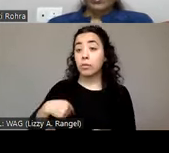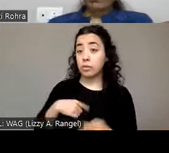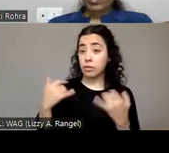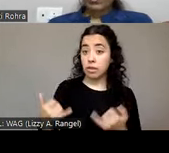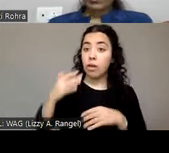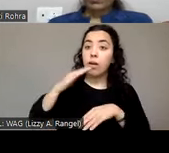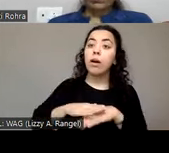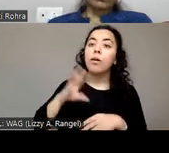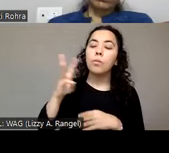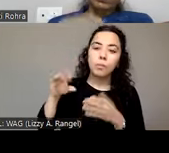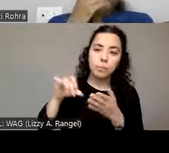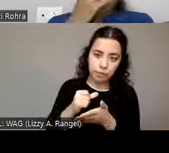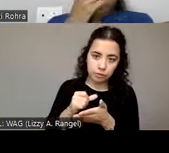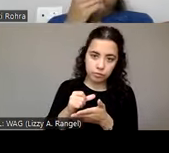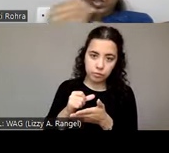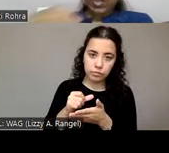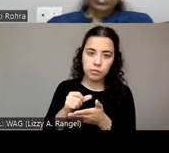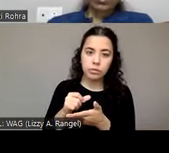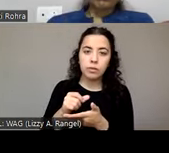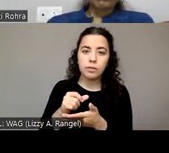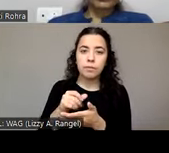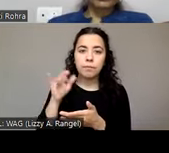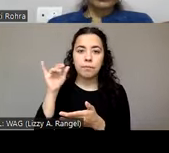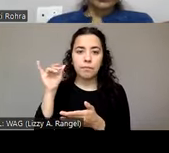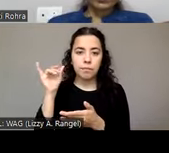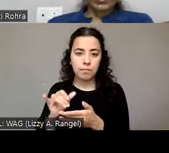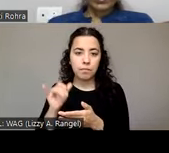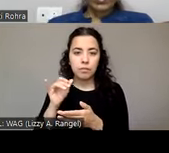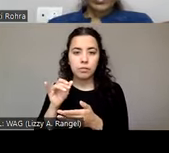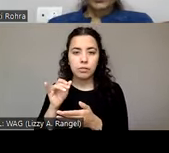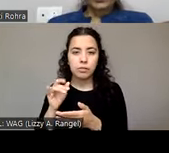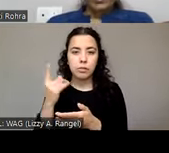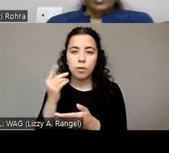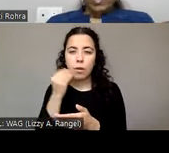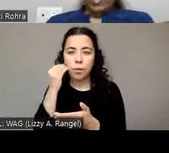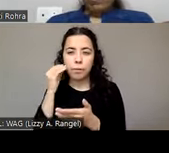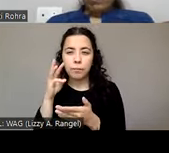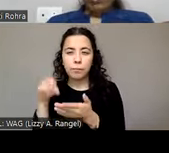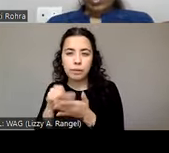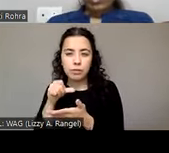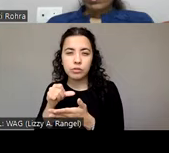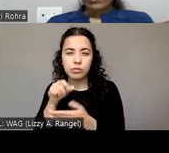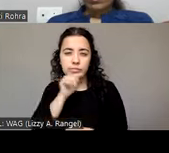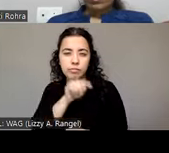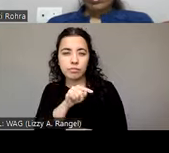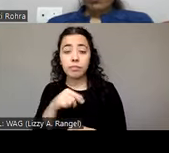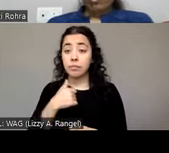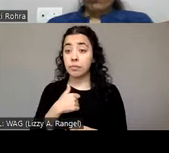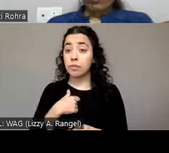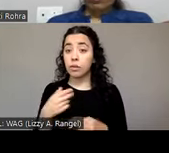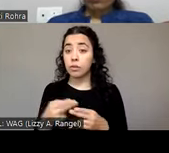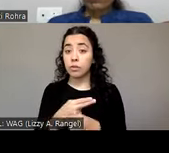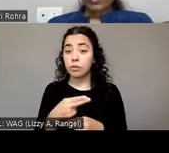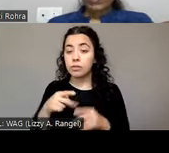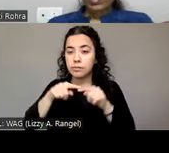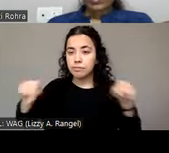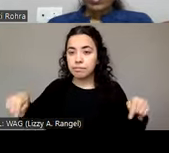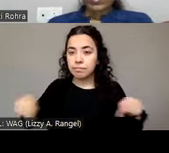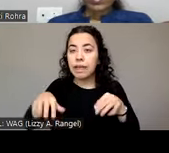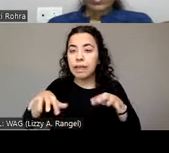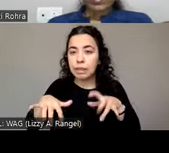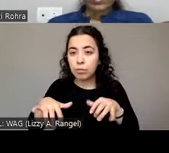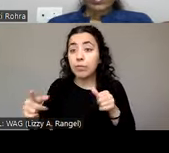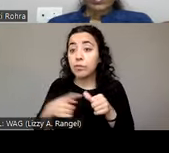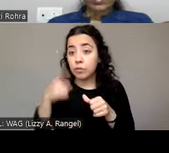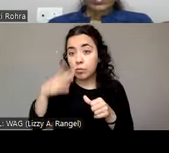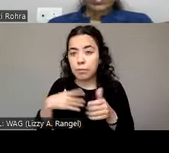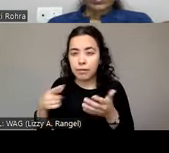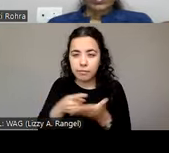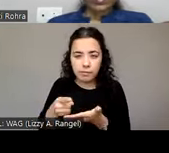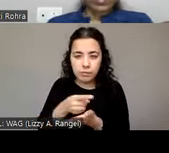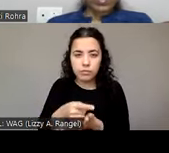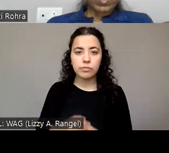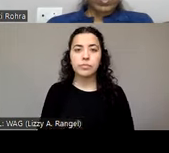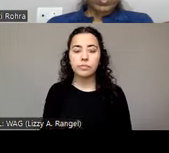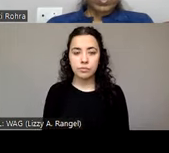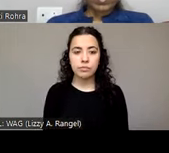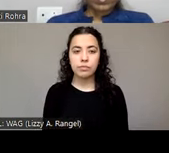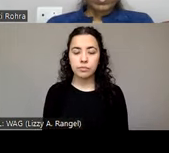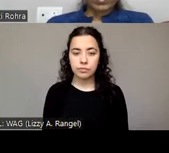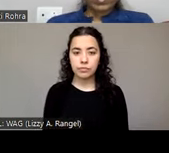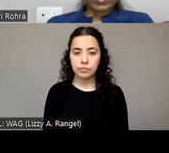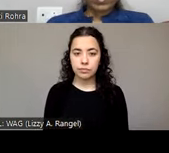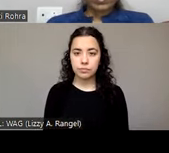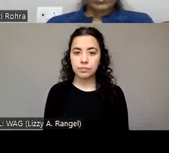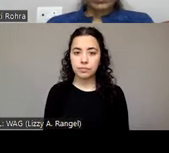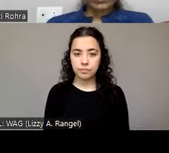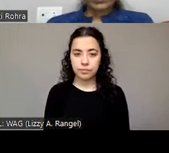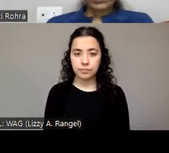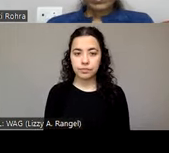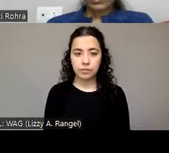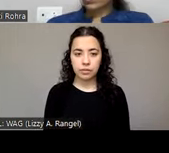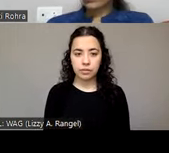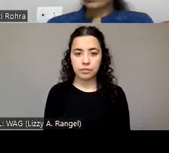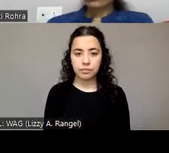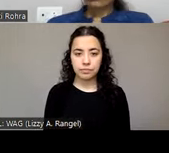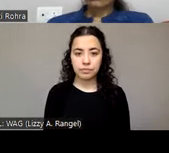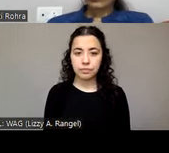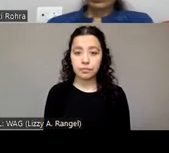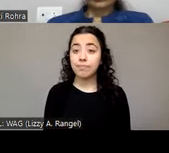Barrier Break website home page. And I'm using the keyboard first to navigate. So it is a screen